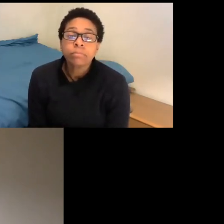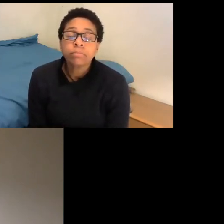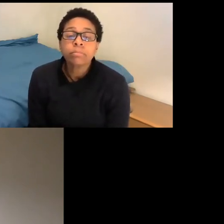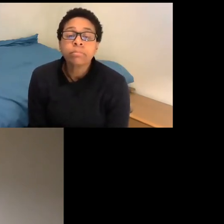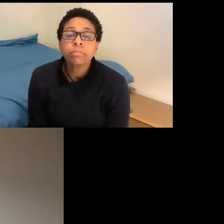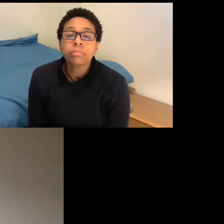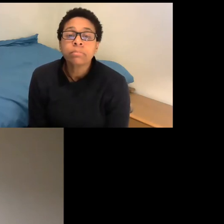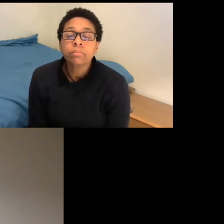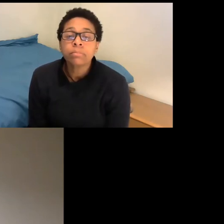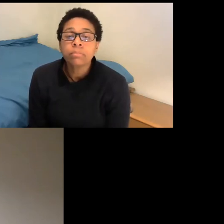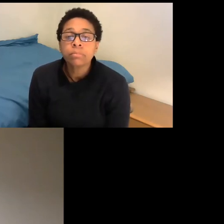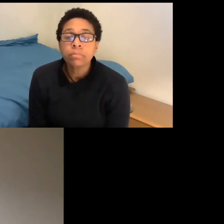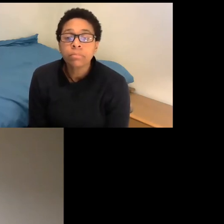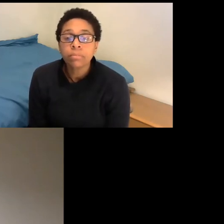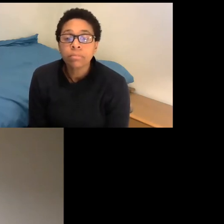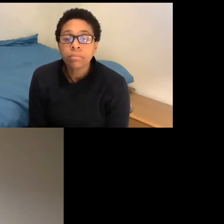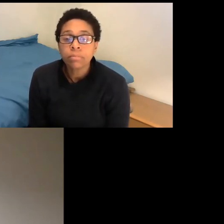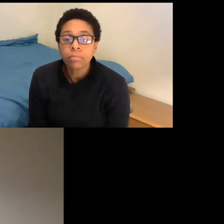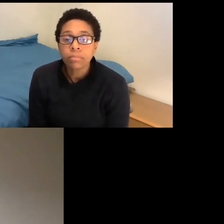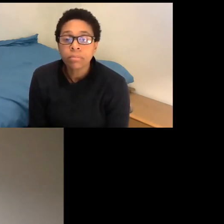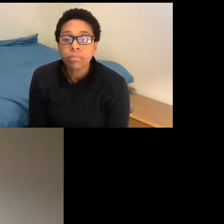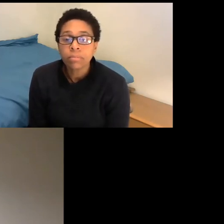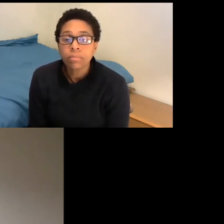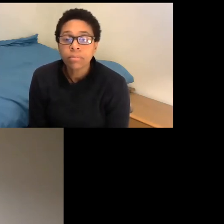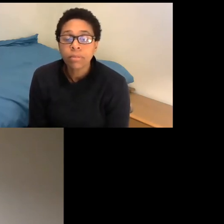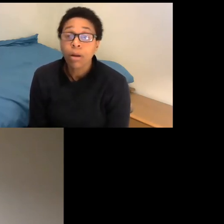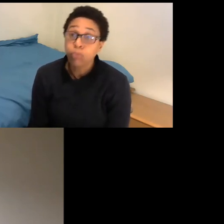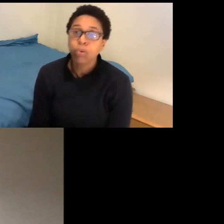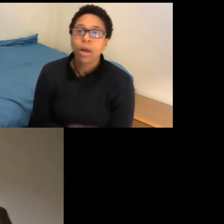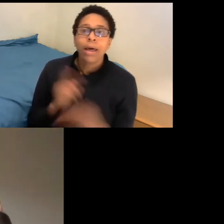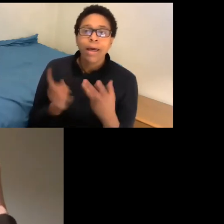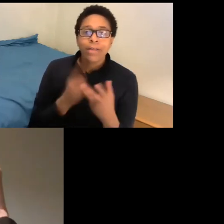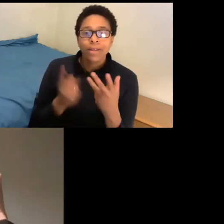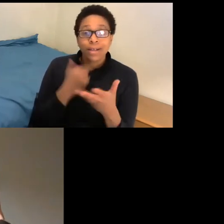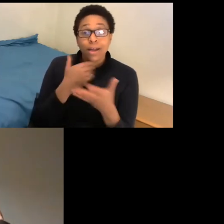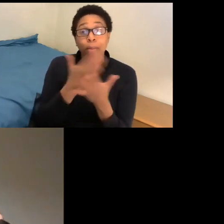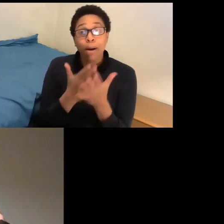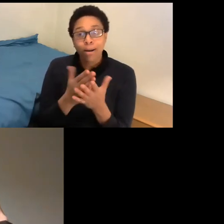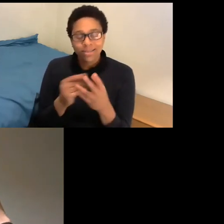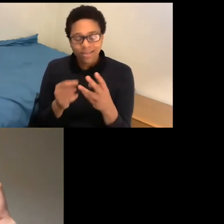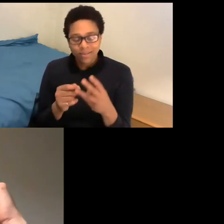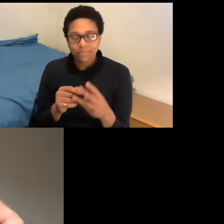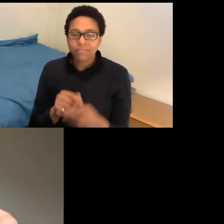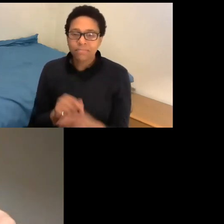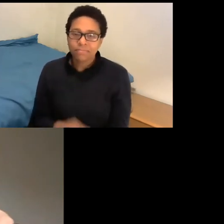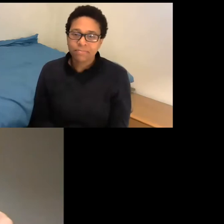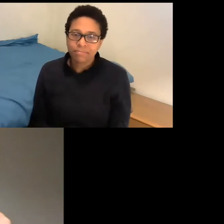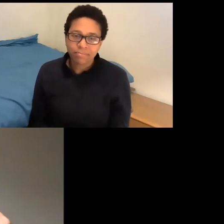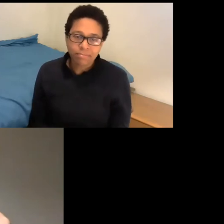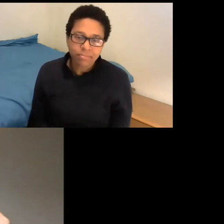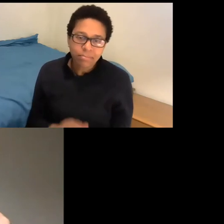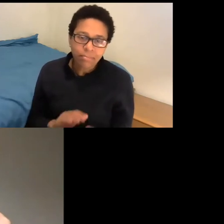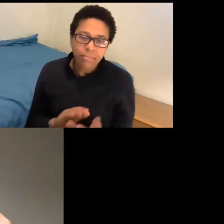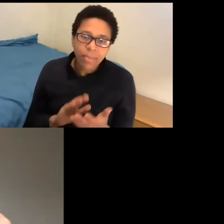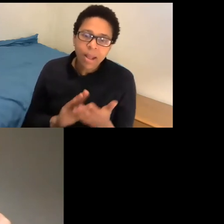Dr Shah: Okay, I... Maryanne: There's a fourth part, should I read that? Dr Shah: Yeah, sure, sure, sure. Maryanne: 'Maryanne used the term serious parody, I feel this